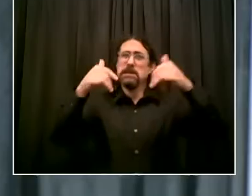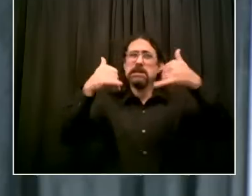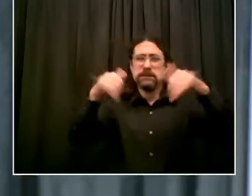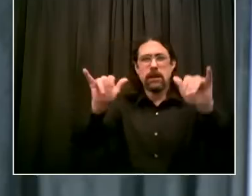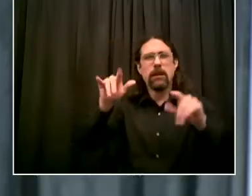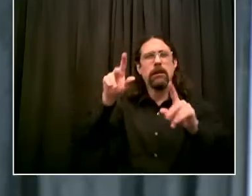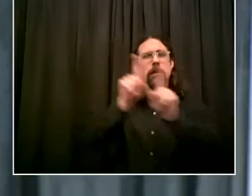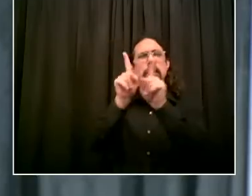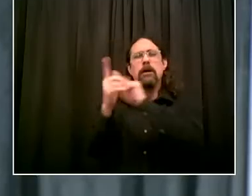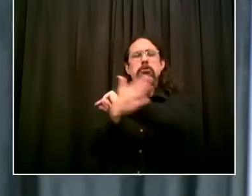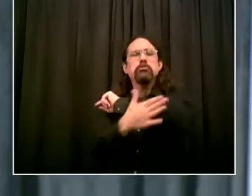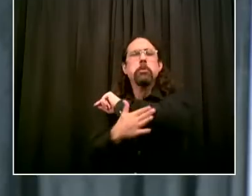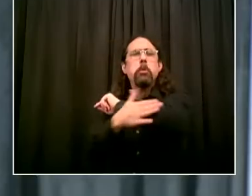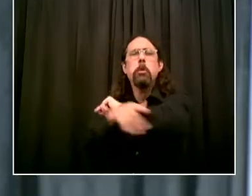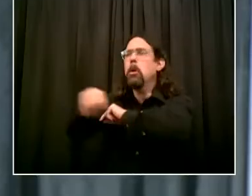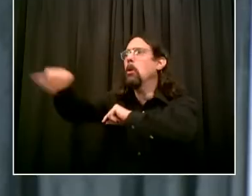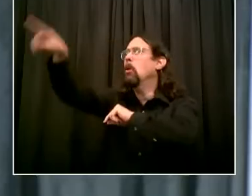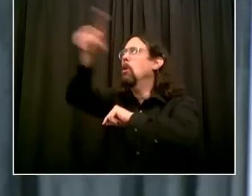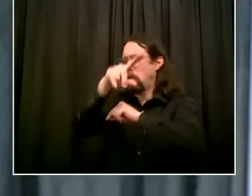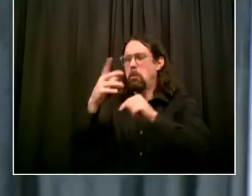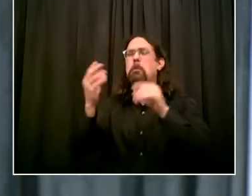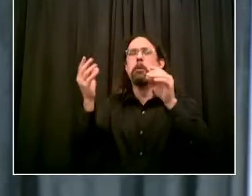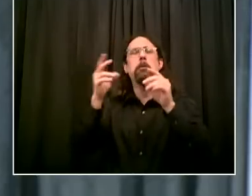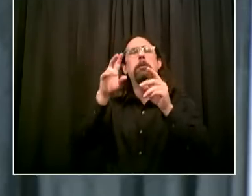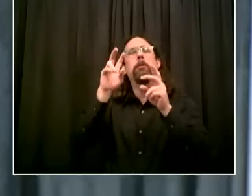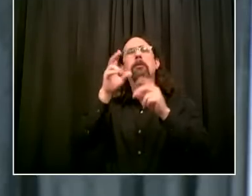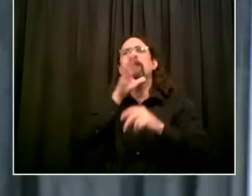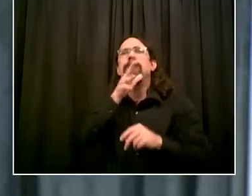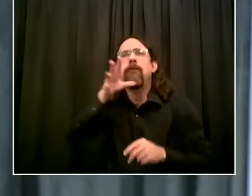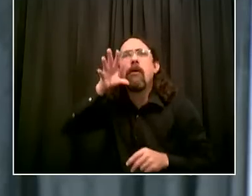AND IN A NATIONAL COMPETITION, THAT T IS VERY IMPORTANT. WE ARARE ALSO AHEAD OF L.A., CHICAGO,